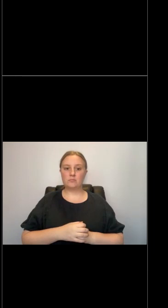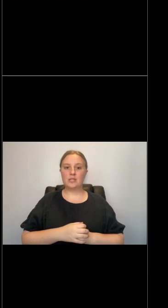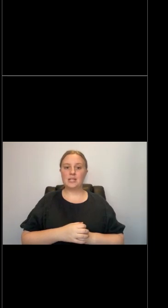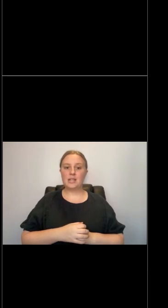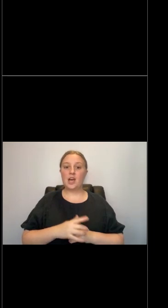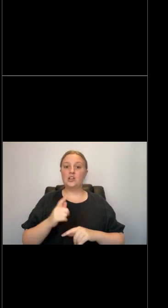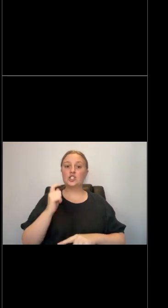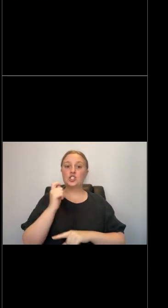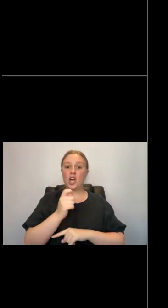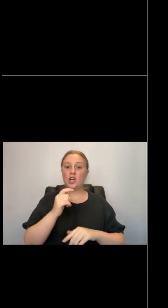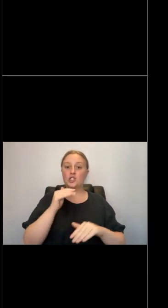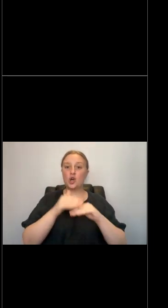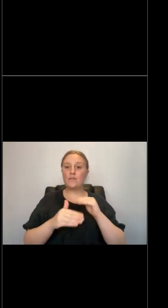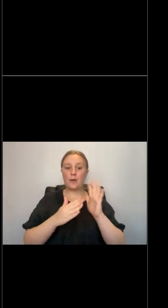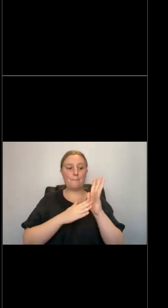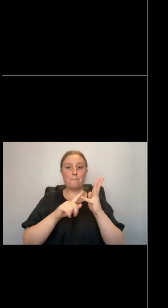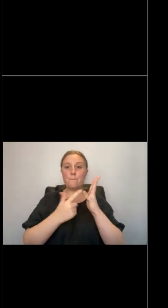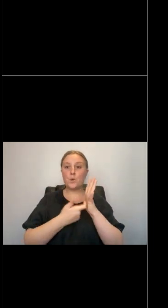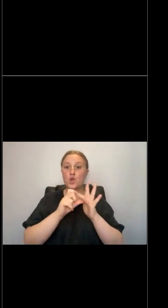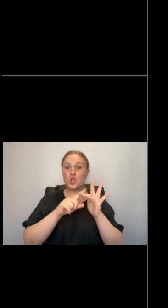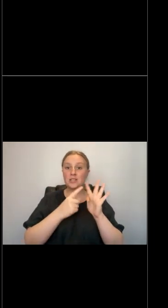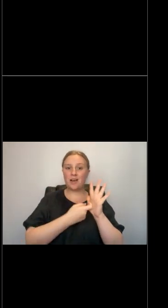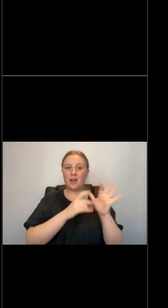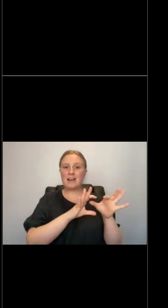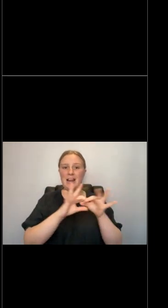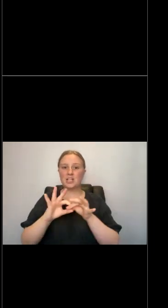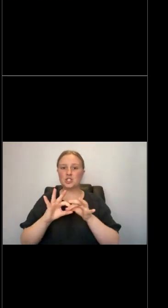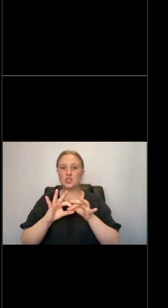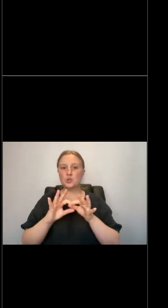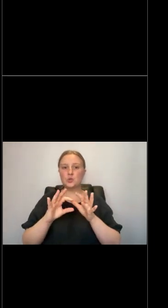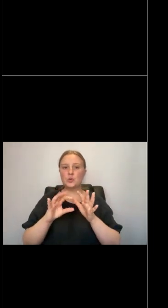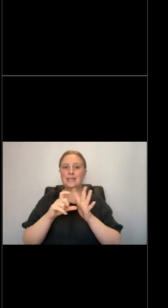But basically, in a nutshell, it means that because